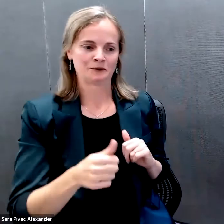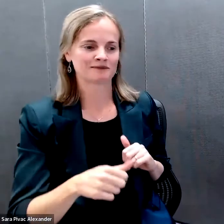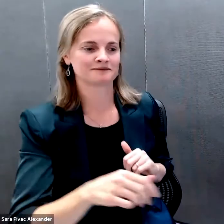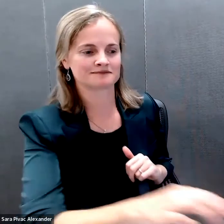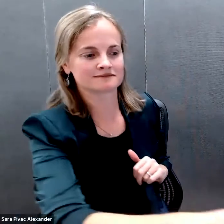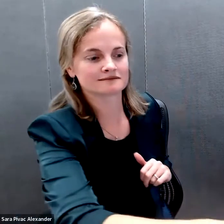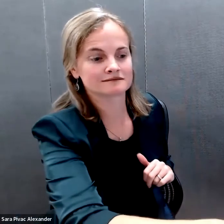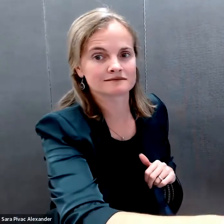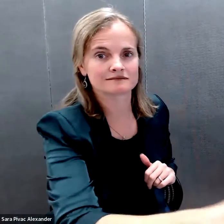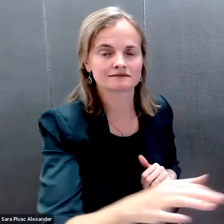okay and next